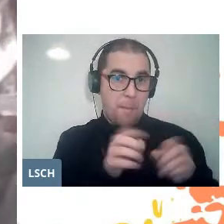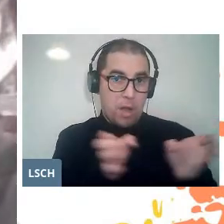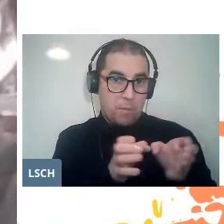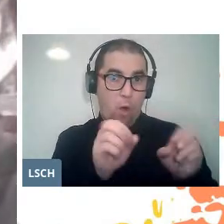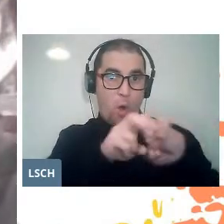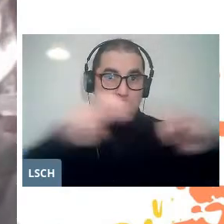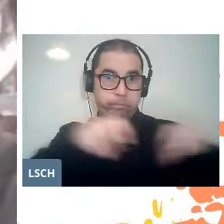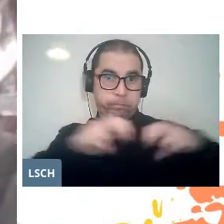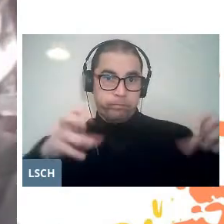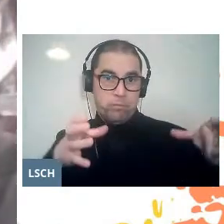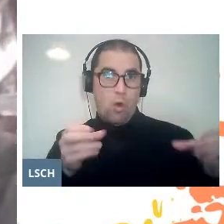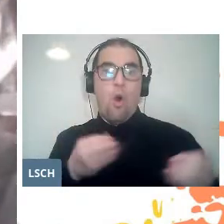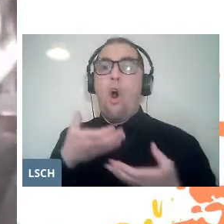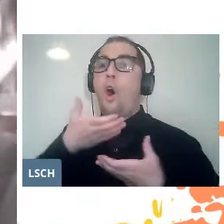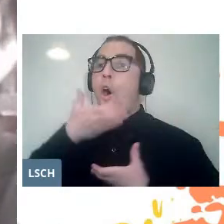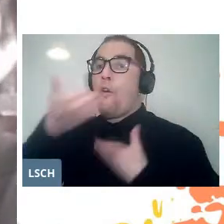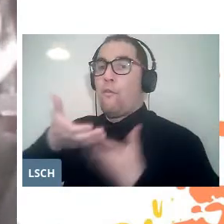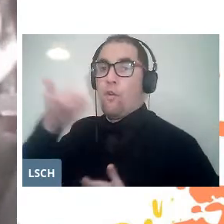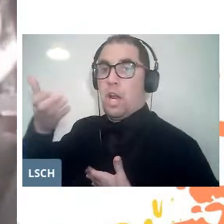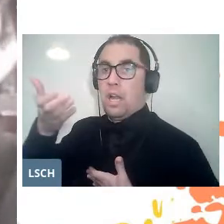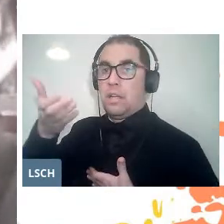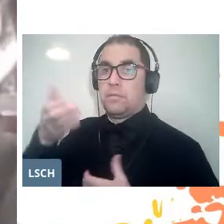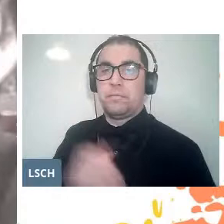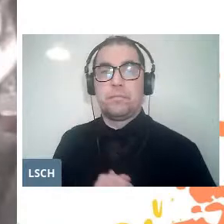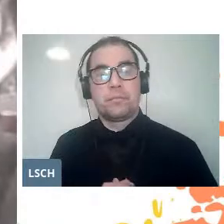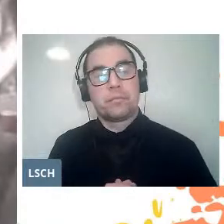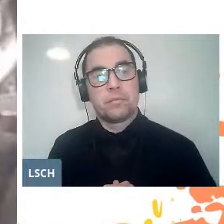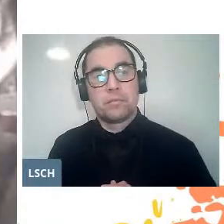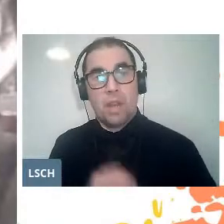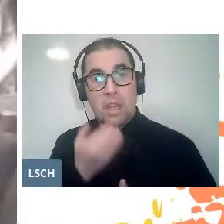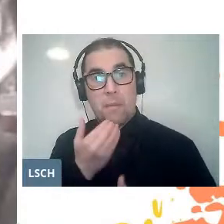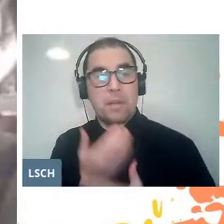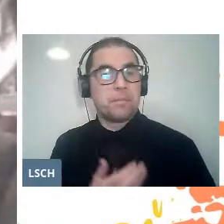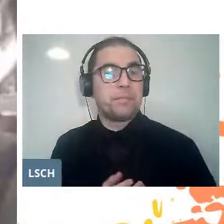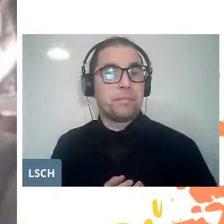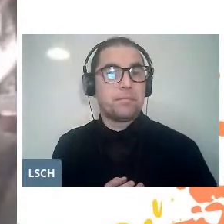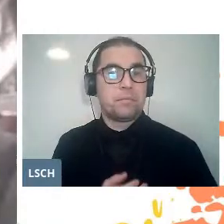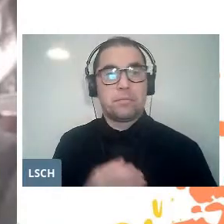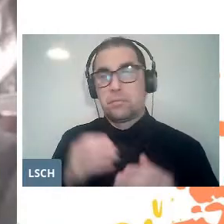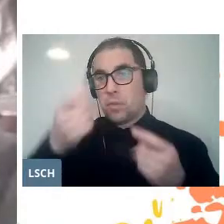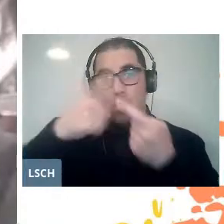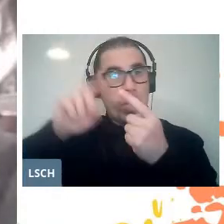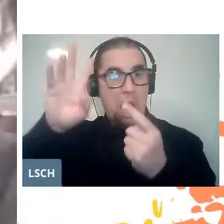or vocal music, instrumental vocal. We can also classify them